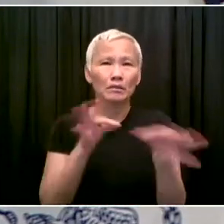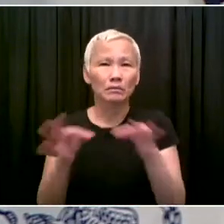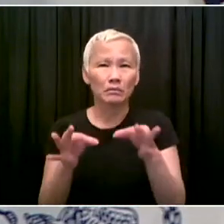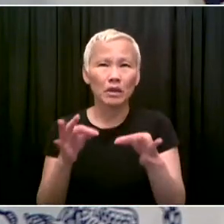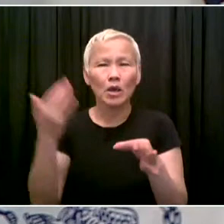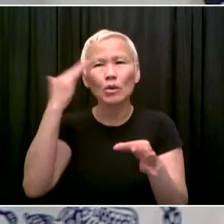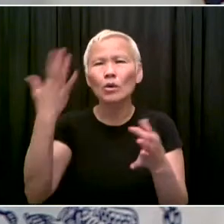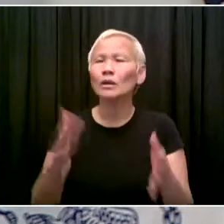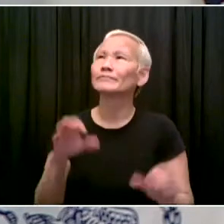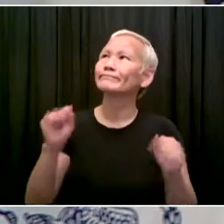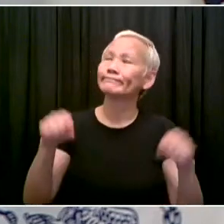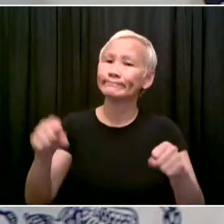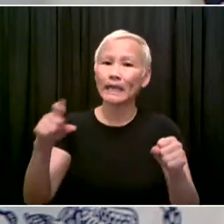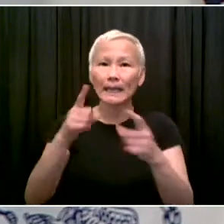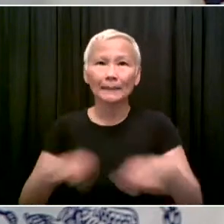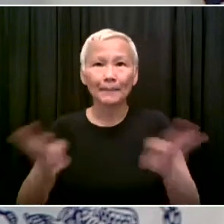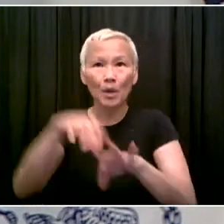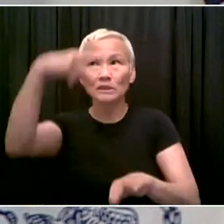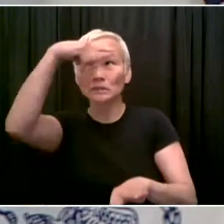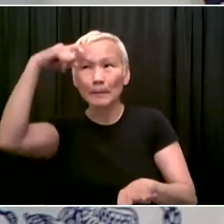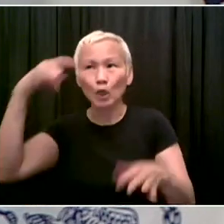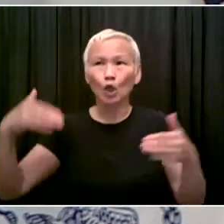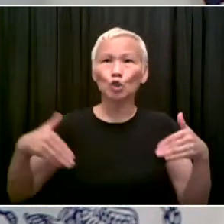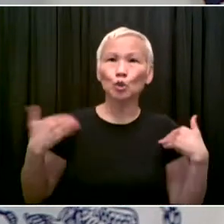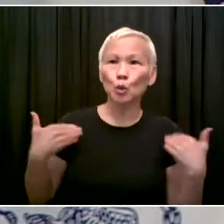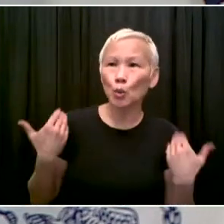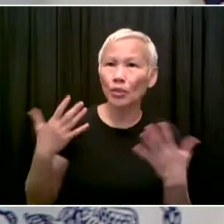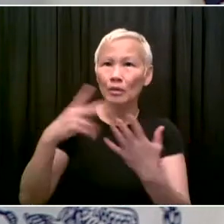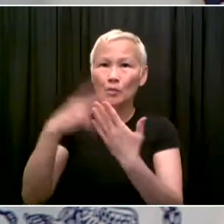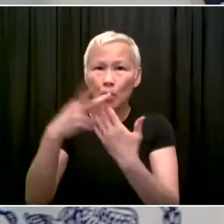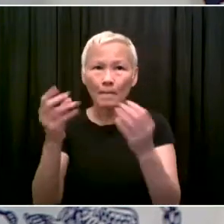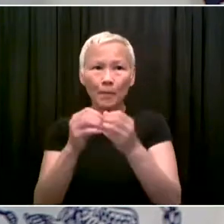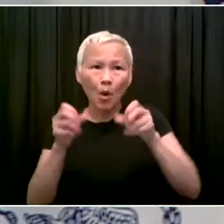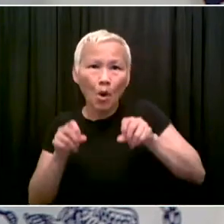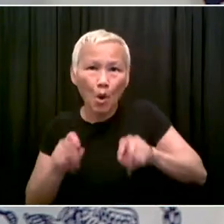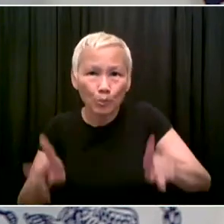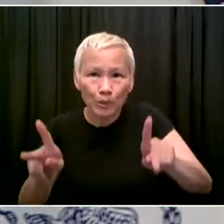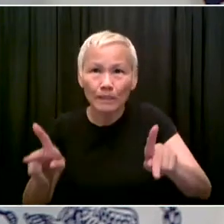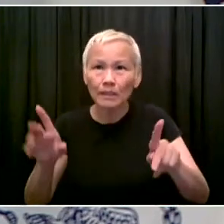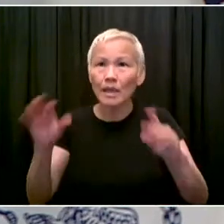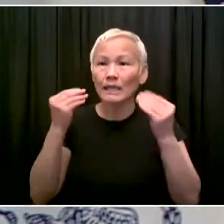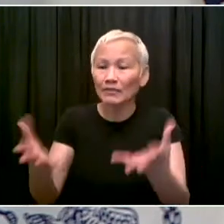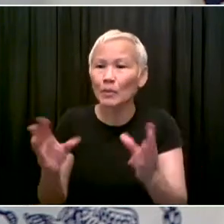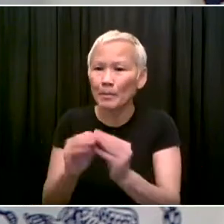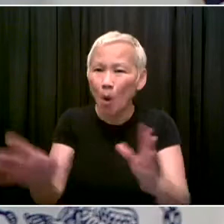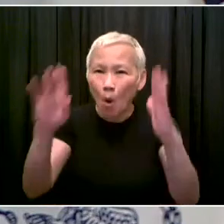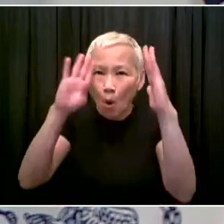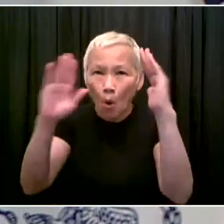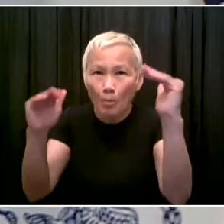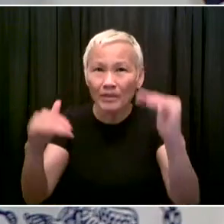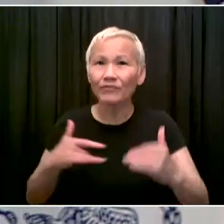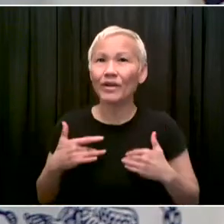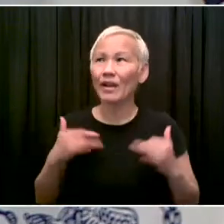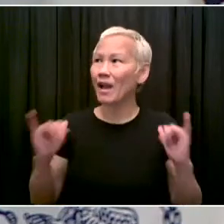ABOUT. SUMMER YOUTH EMPLOYMENT, THE CITY COUNCIL HAS CHAMPIONED THE NEEDS OF OUR